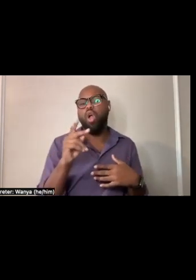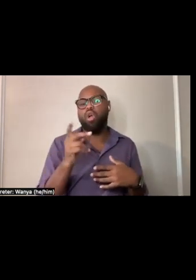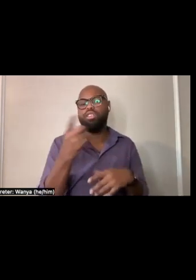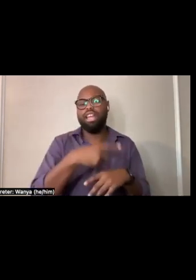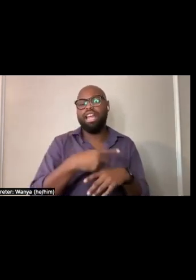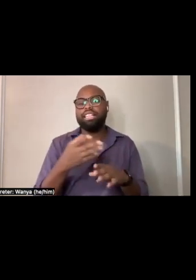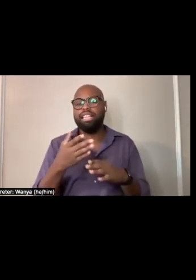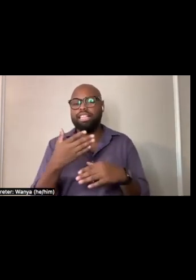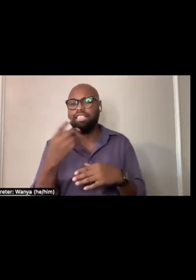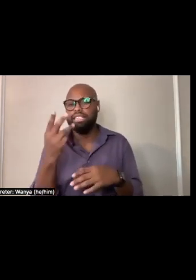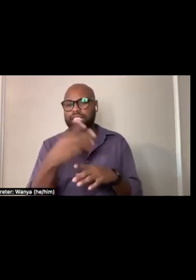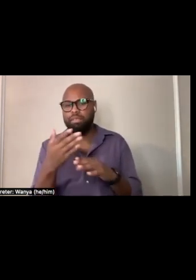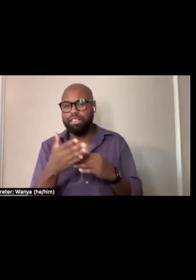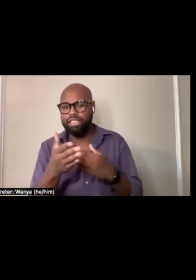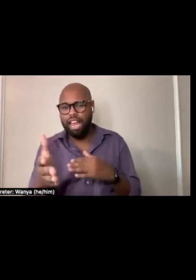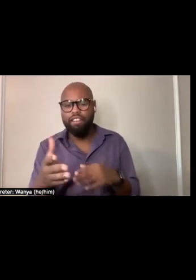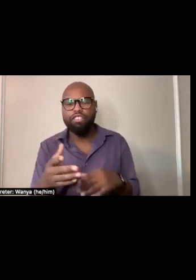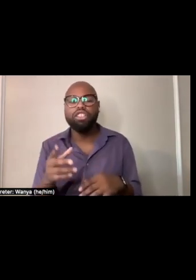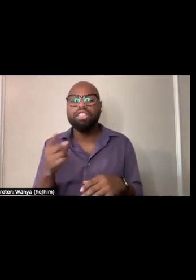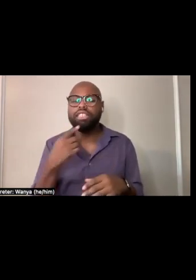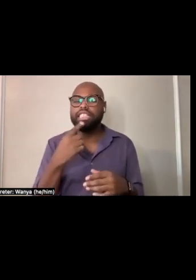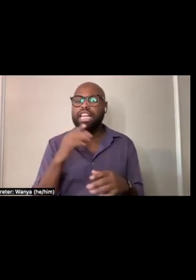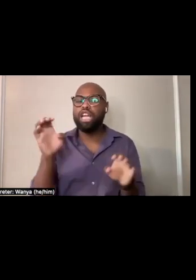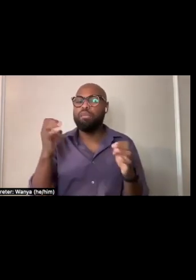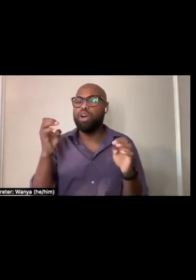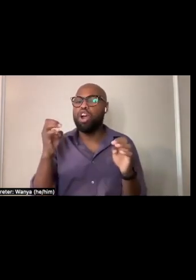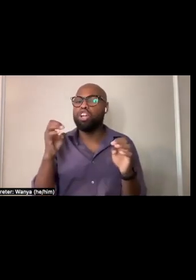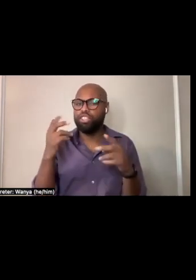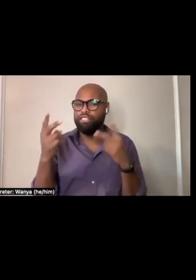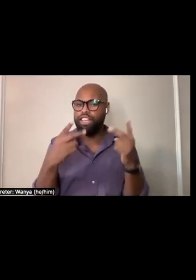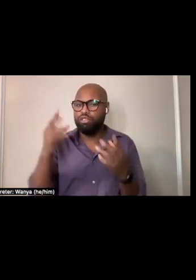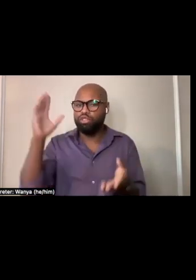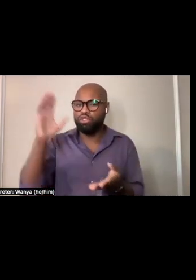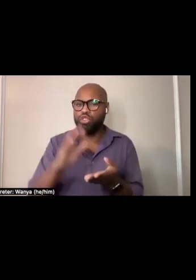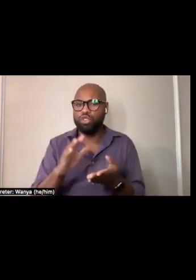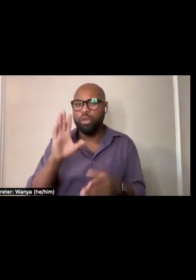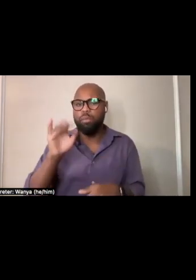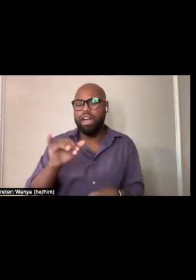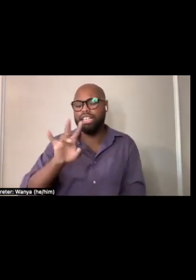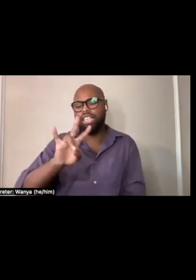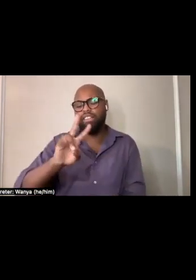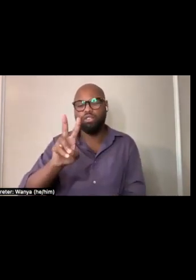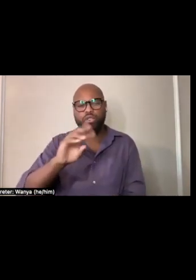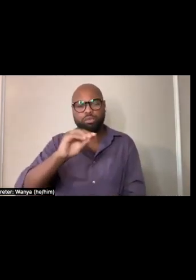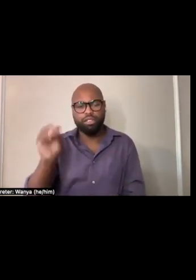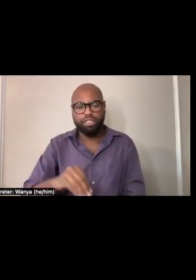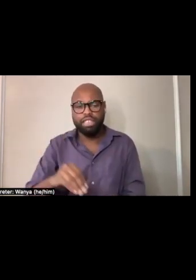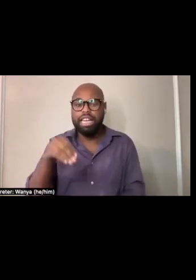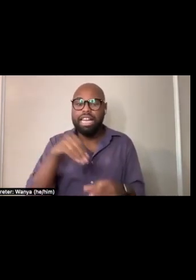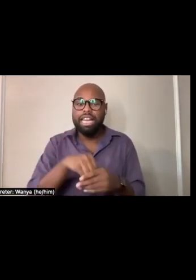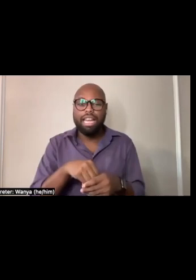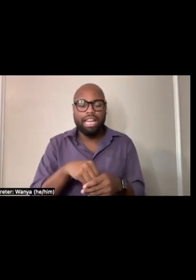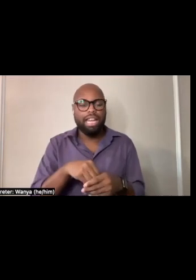emergency department visits were reduced by 72%. Inpatient admissions were down, 71%.